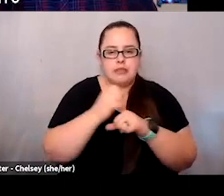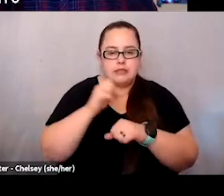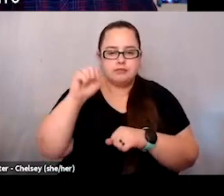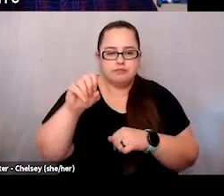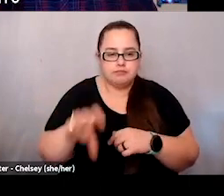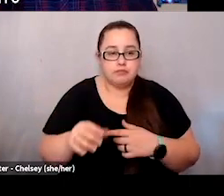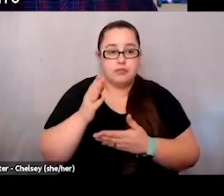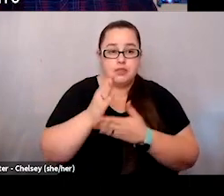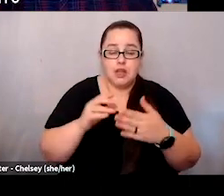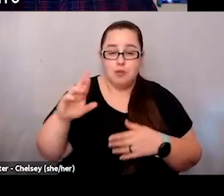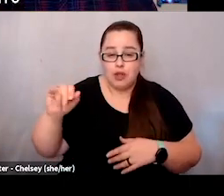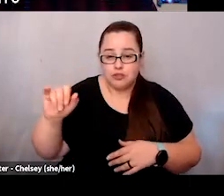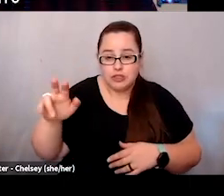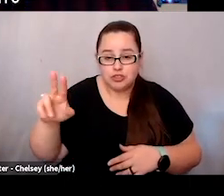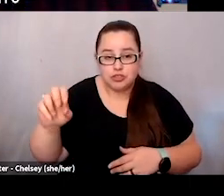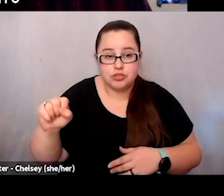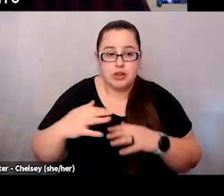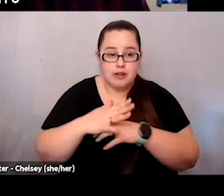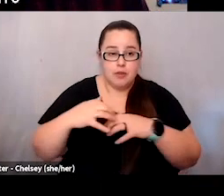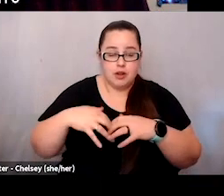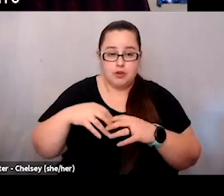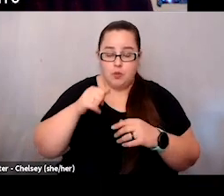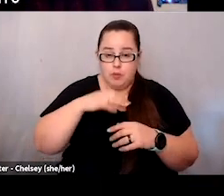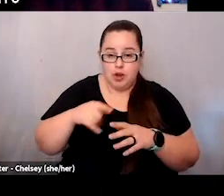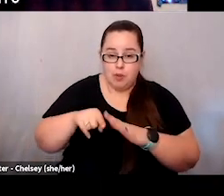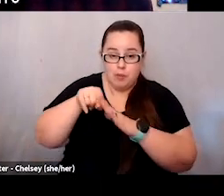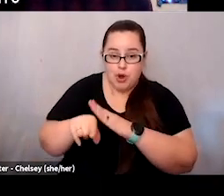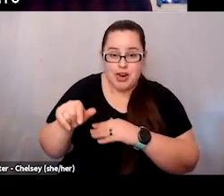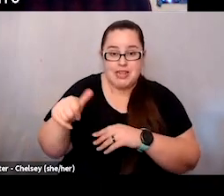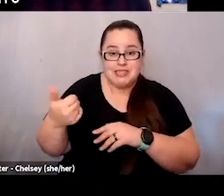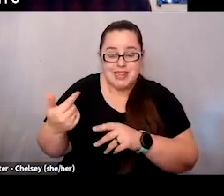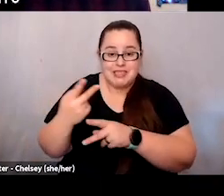Bernard Navarro: It started there. But just some statistics here again, on some